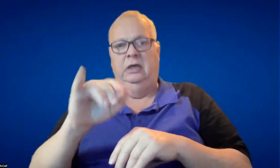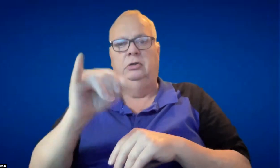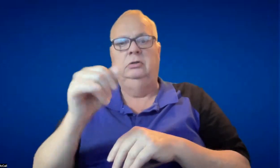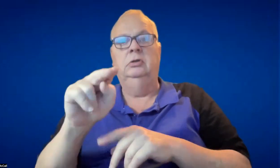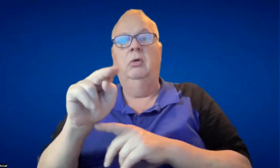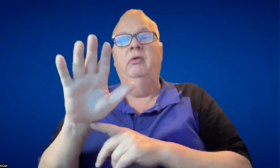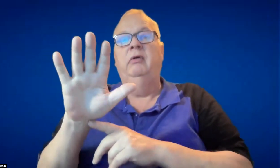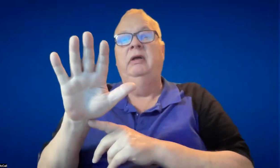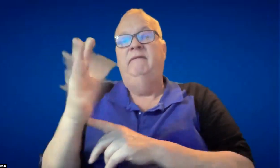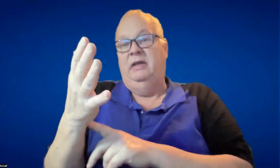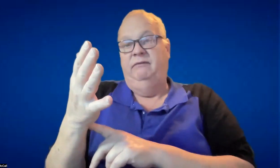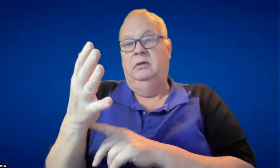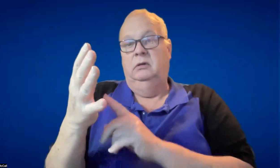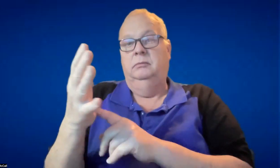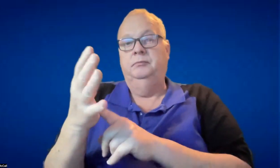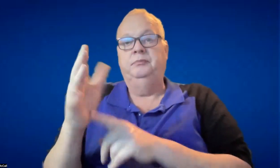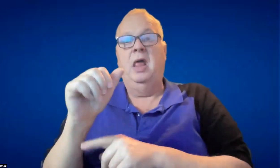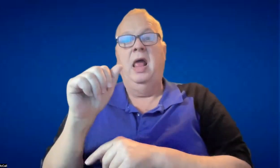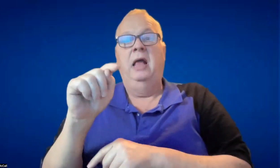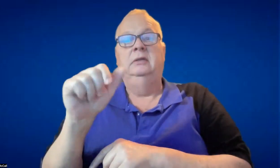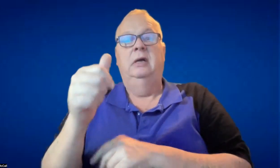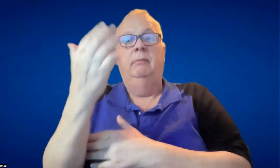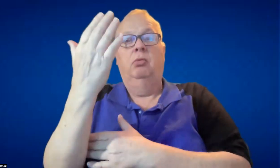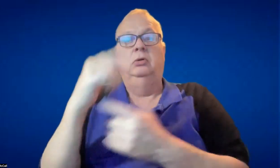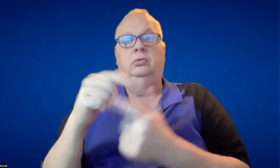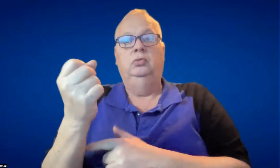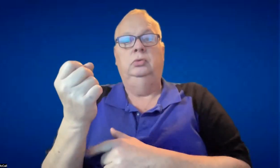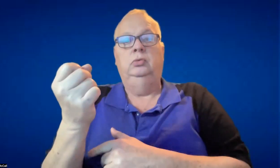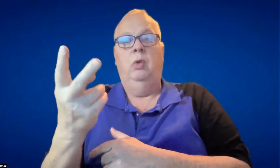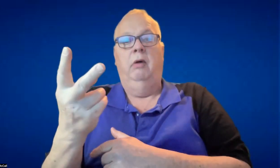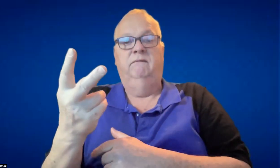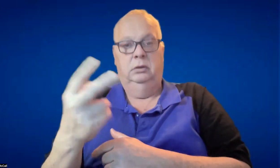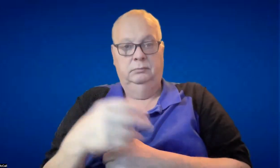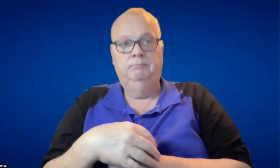January 5th from 10am to 12pm.